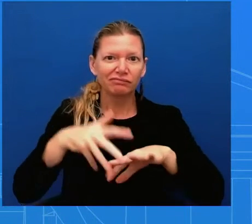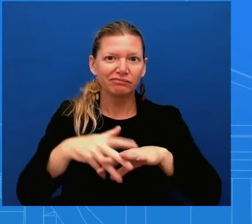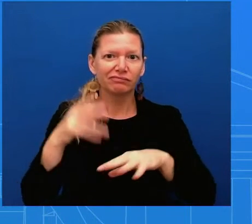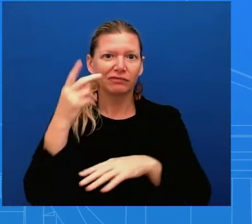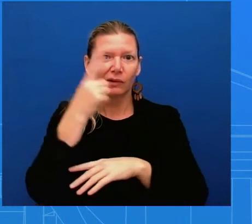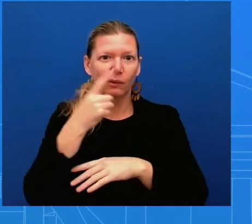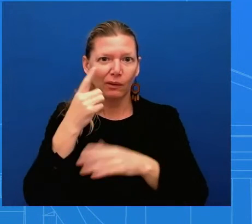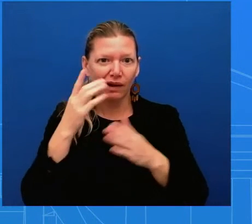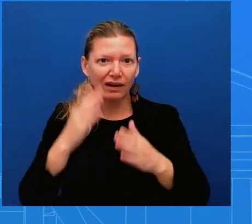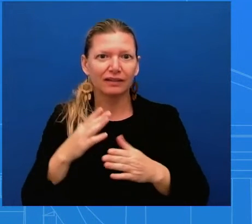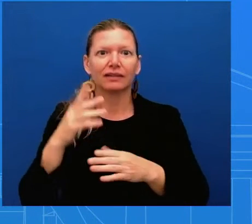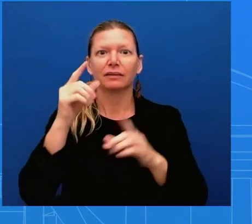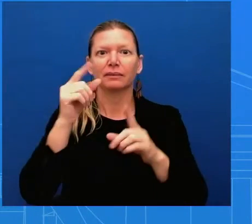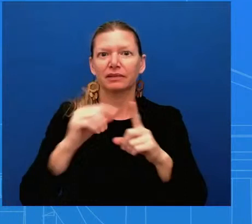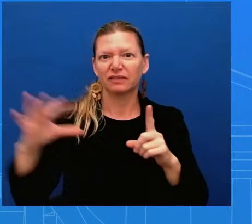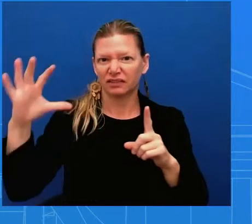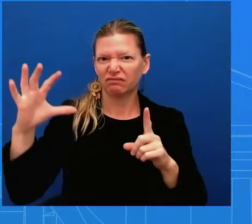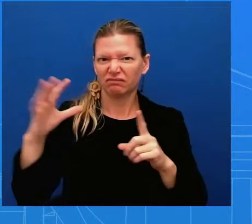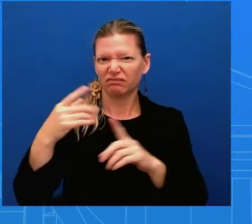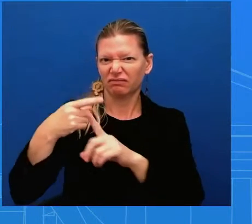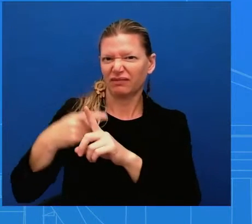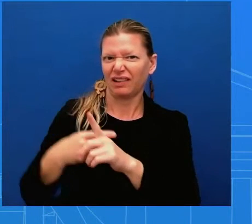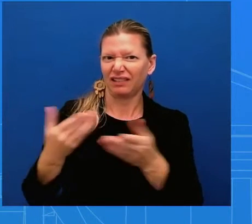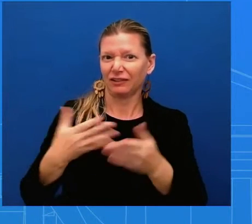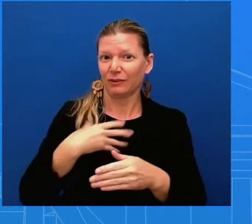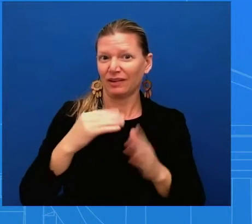The Biden-Harris administration has leveraged the full force of the federal government